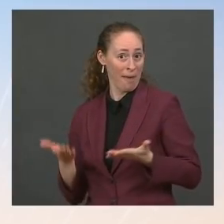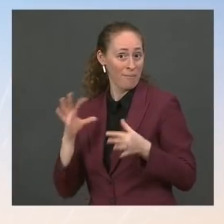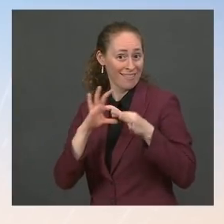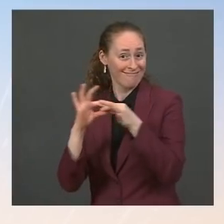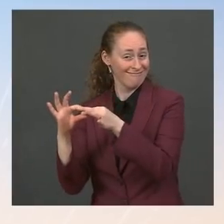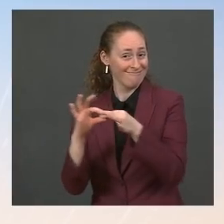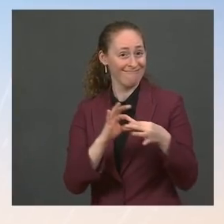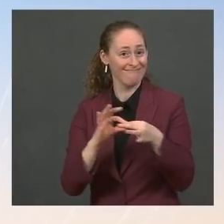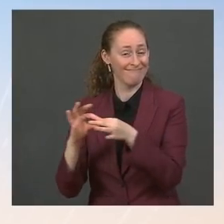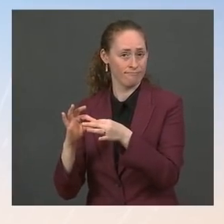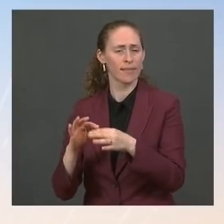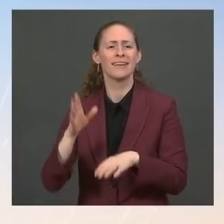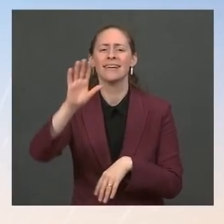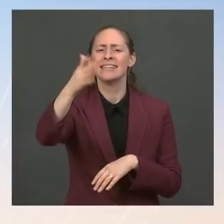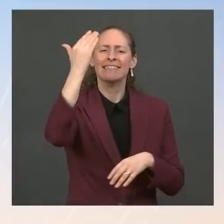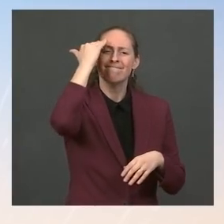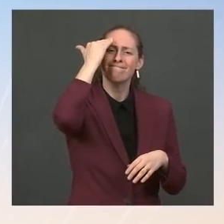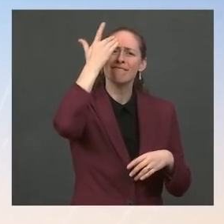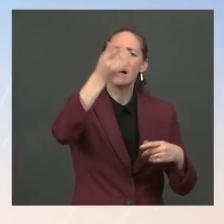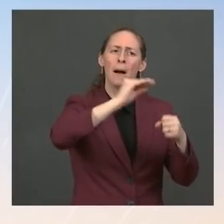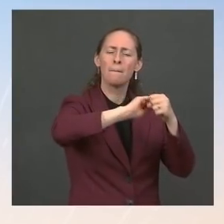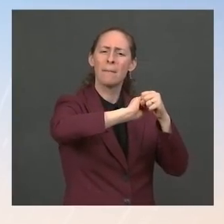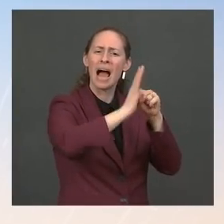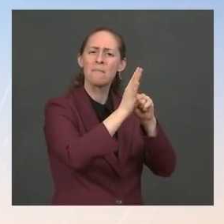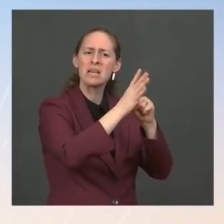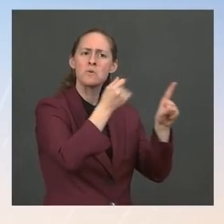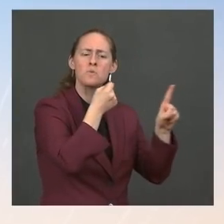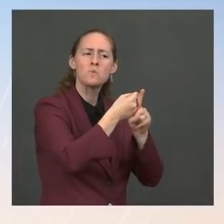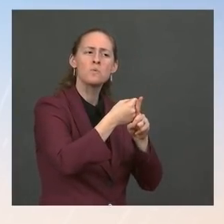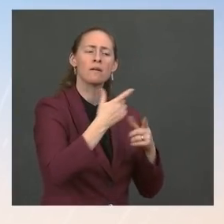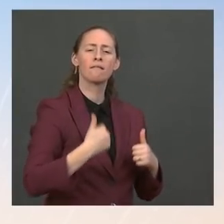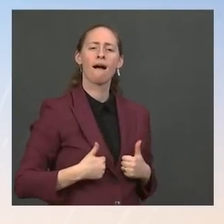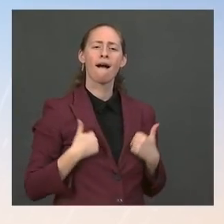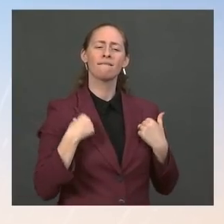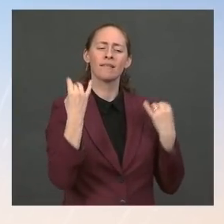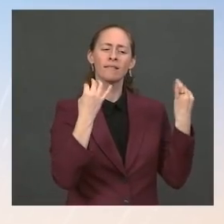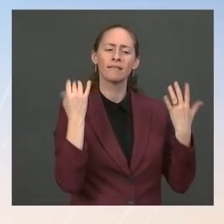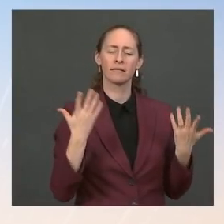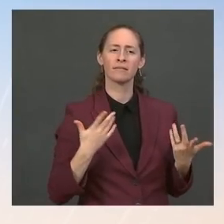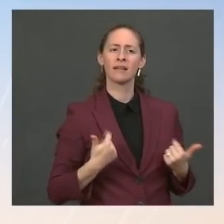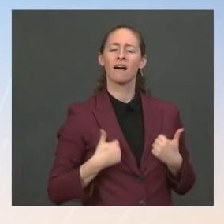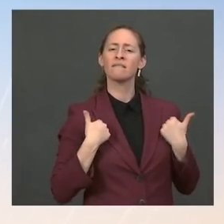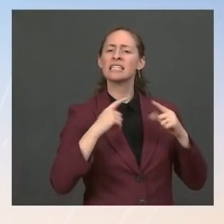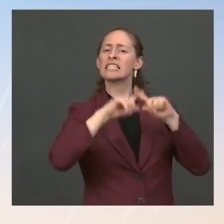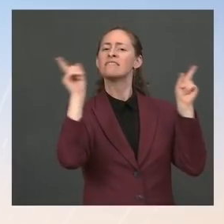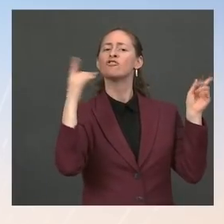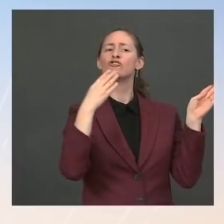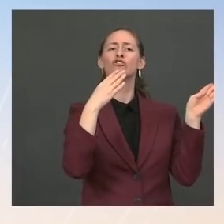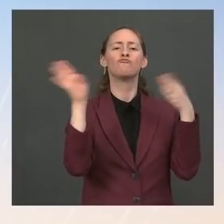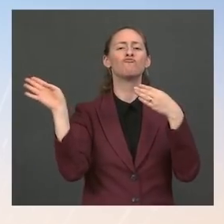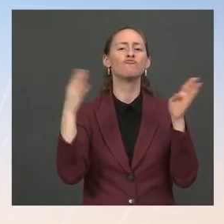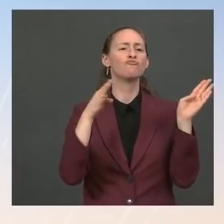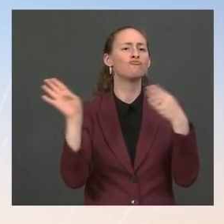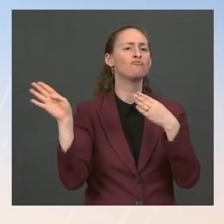So, in terms of -- we have still created that number of jobs. There are people who are changing jobs. I can check with our economic -- I'm not sure what your question is though.